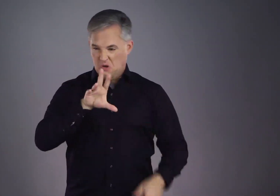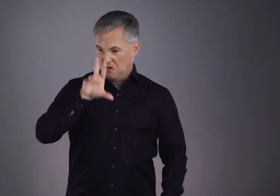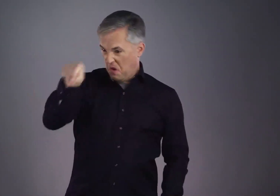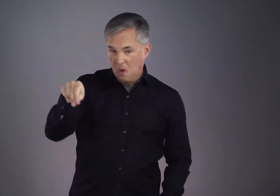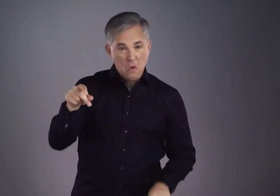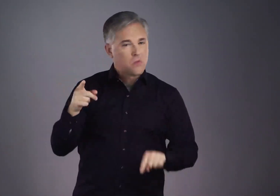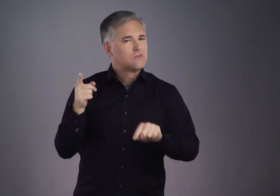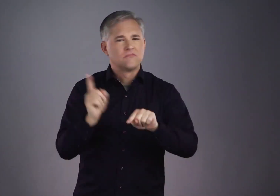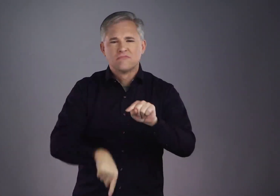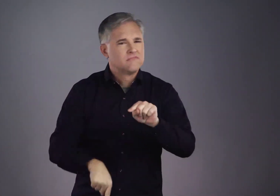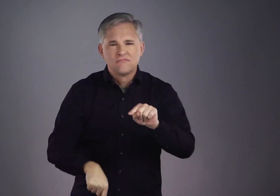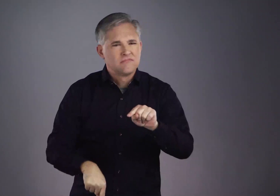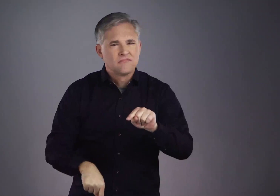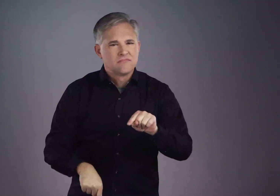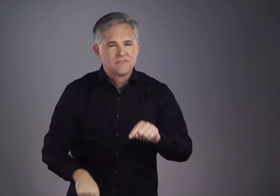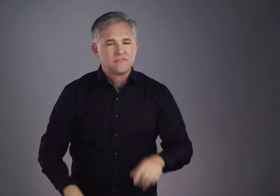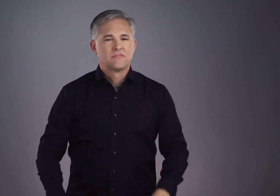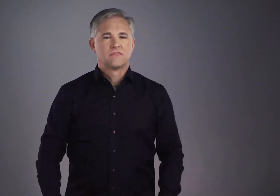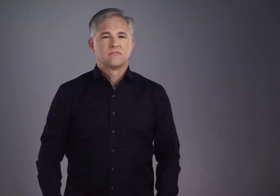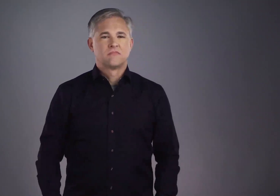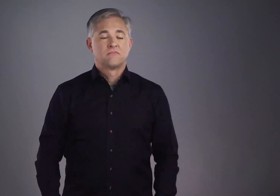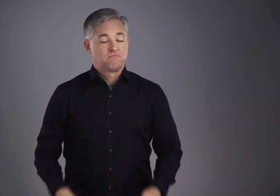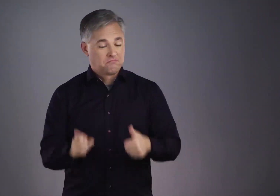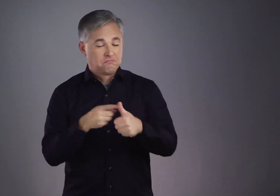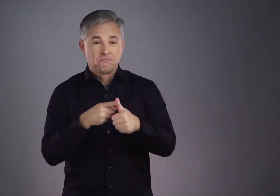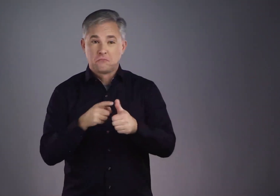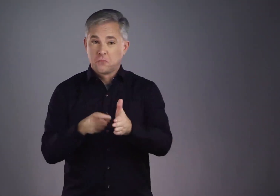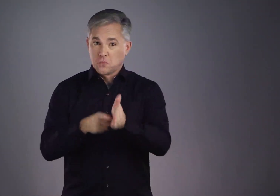Hence we may refuse none who wish to recover.